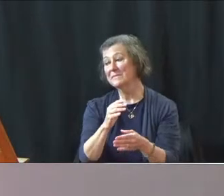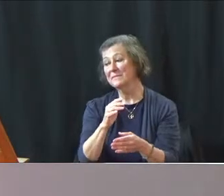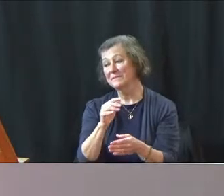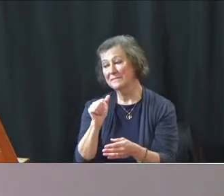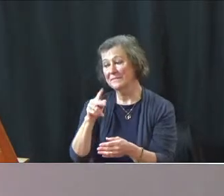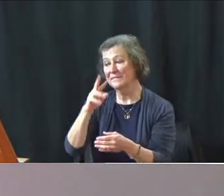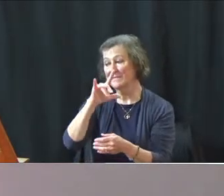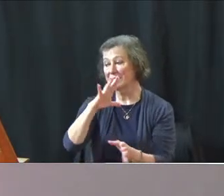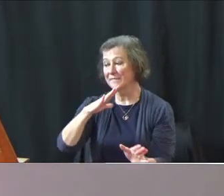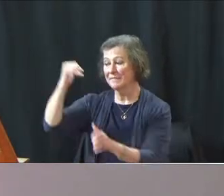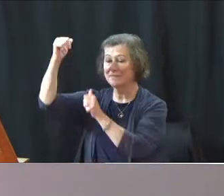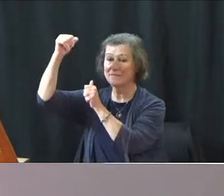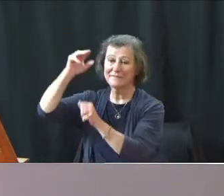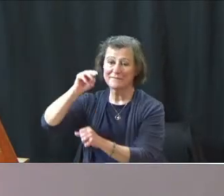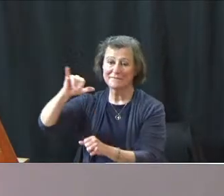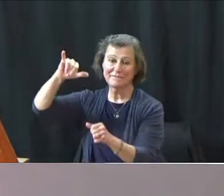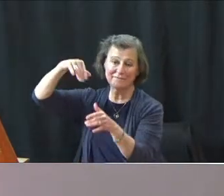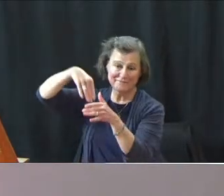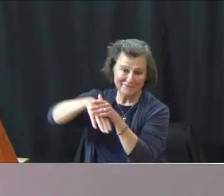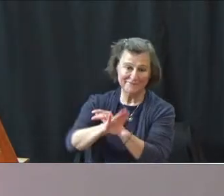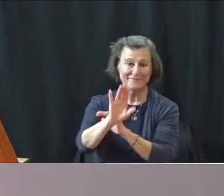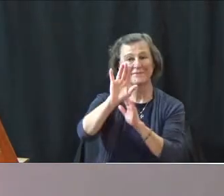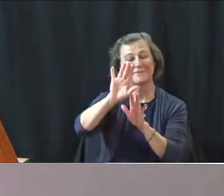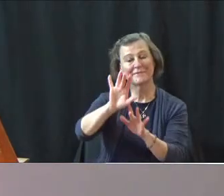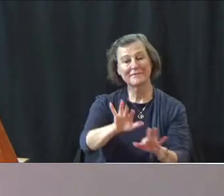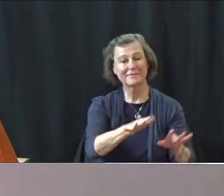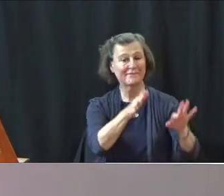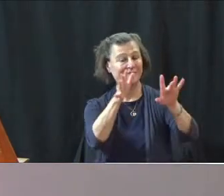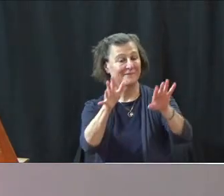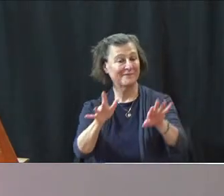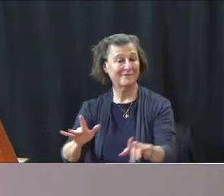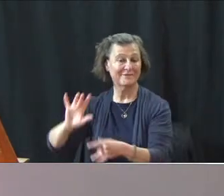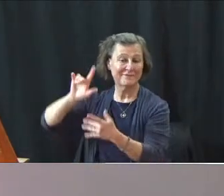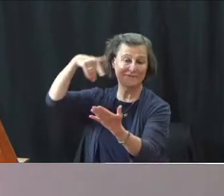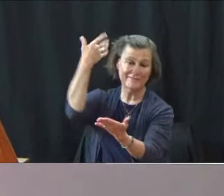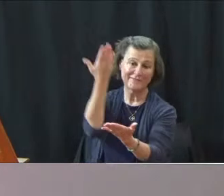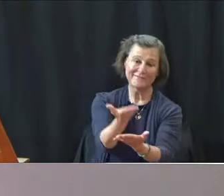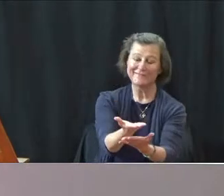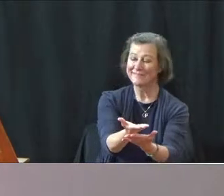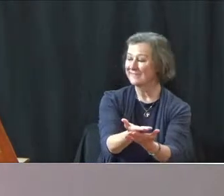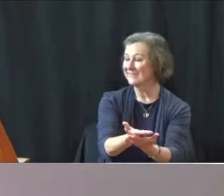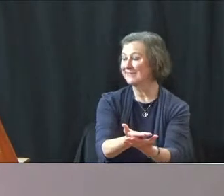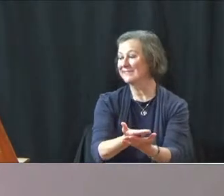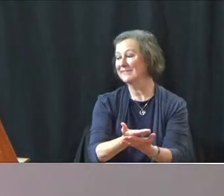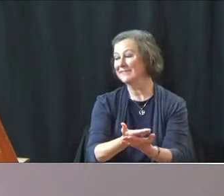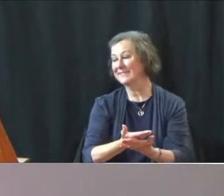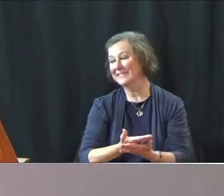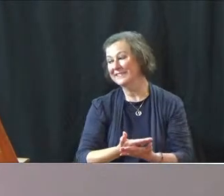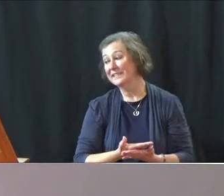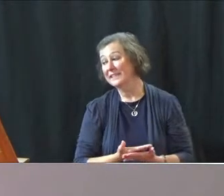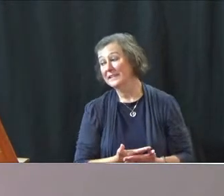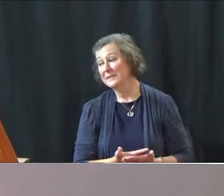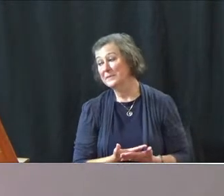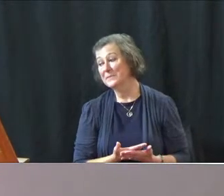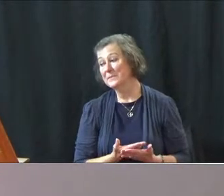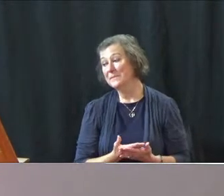April goes out as May comes in, How graceful she came in!